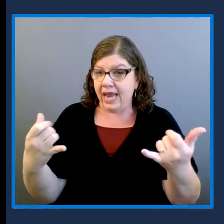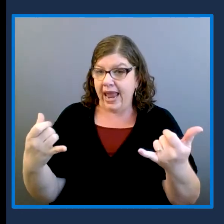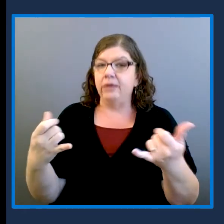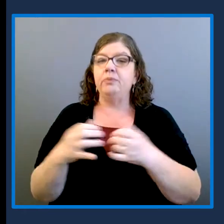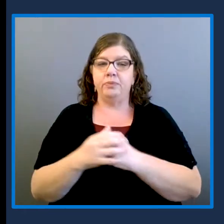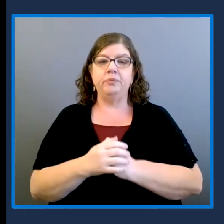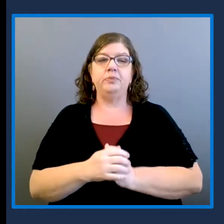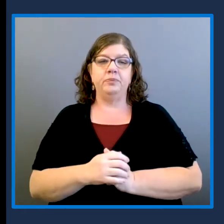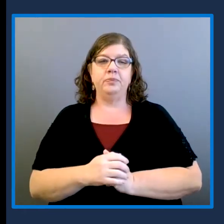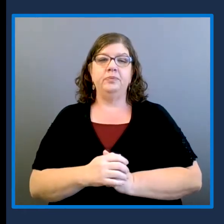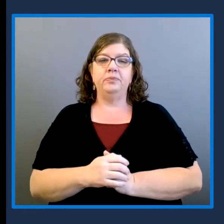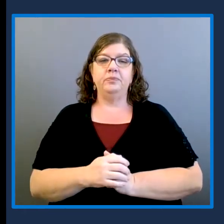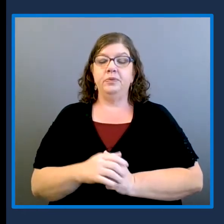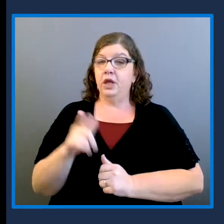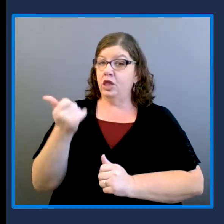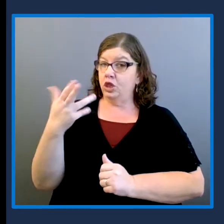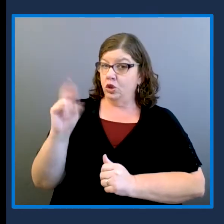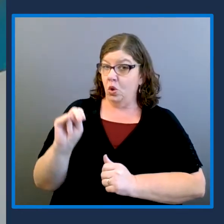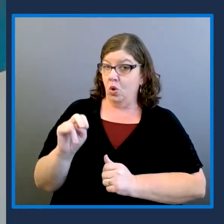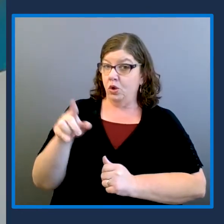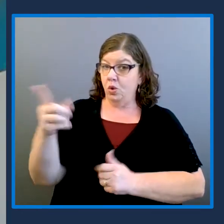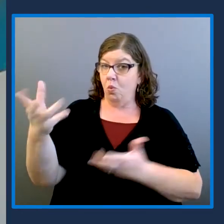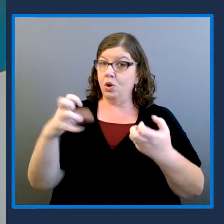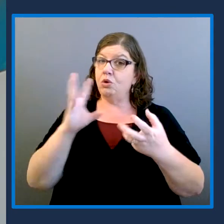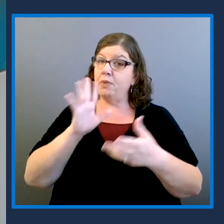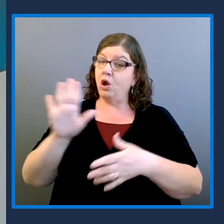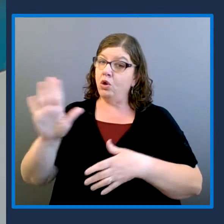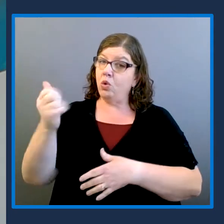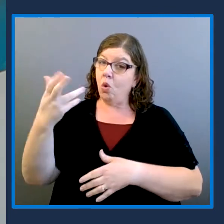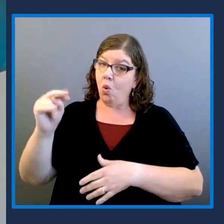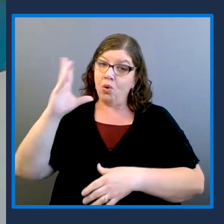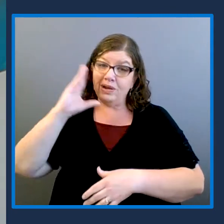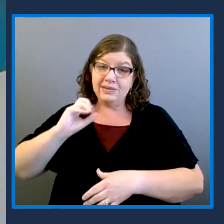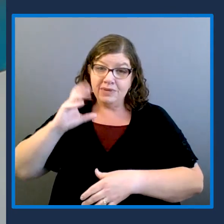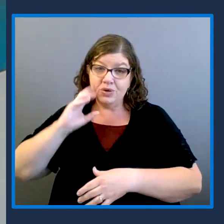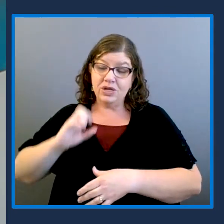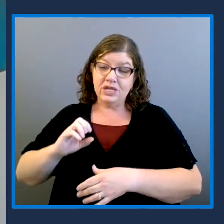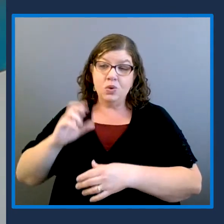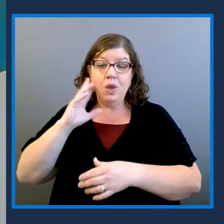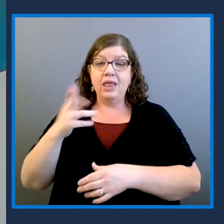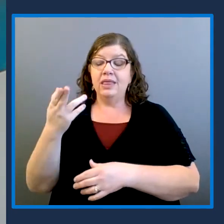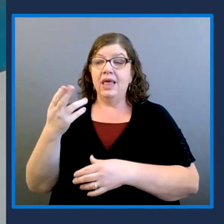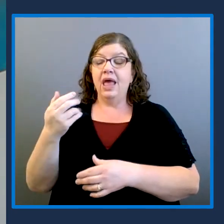with you today about this lauren do you want to talk about your own journey with hybrid learning